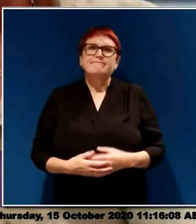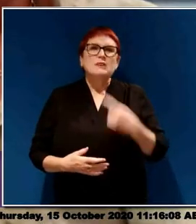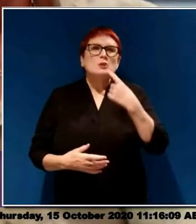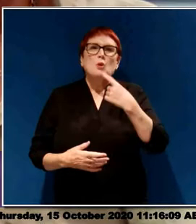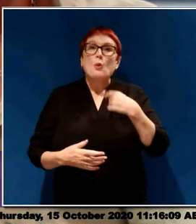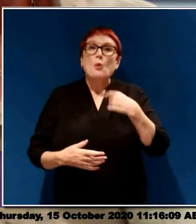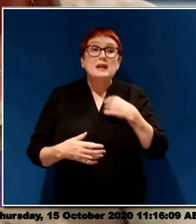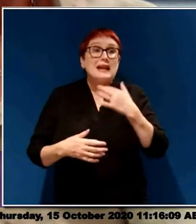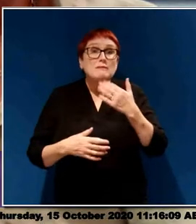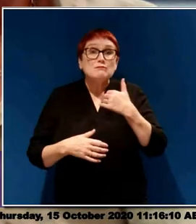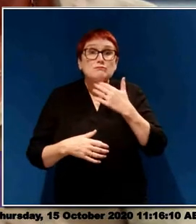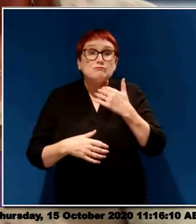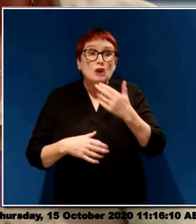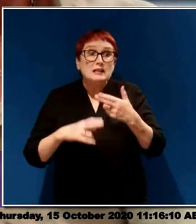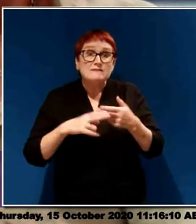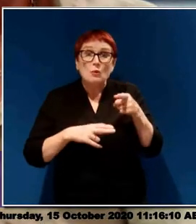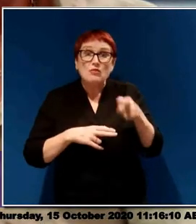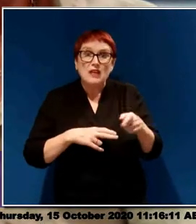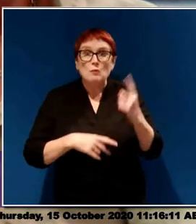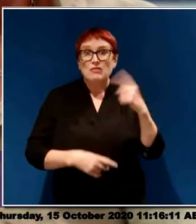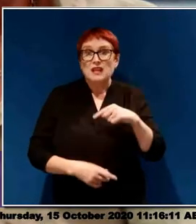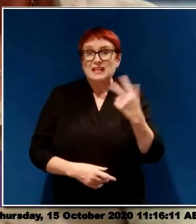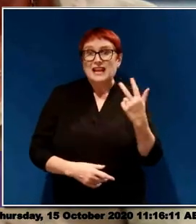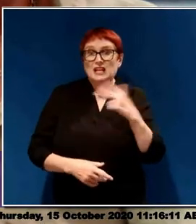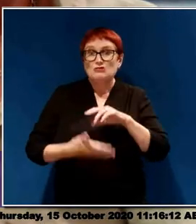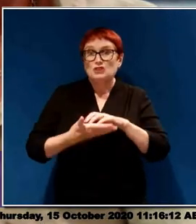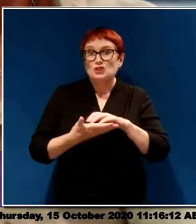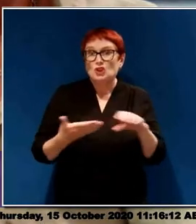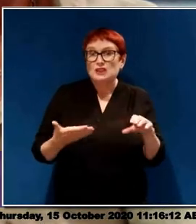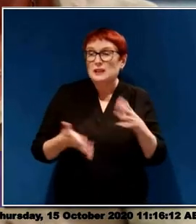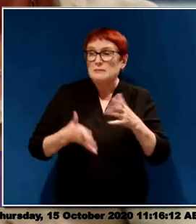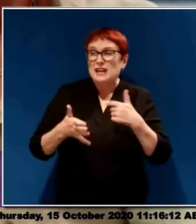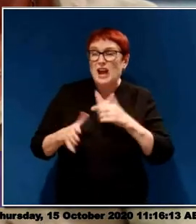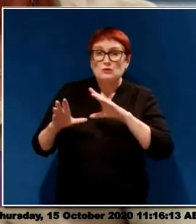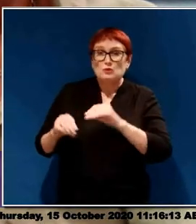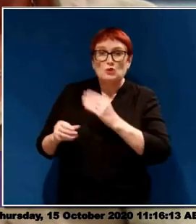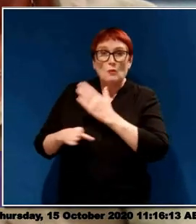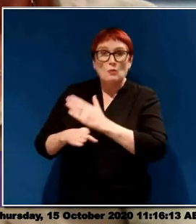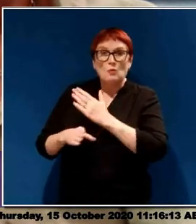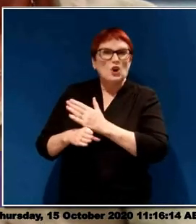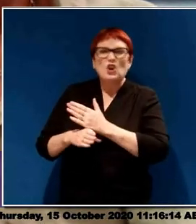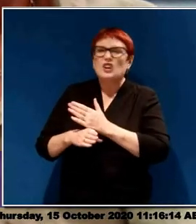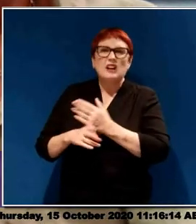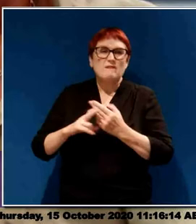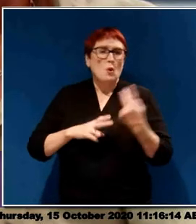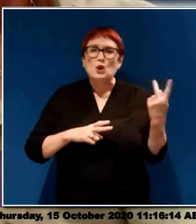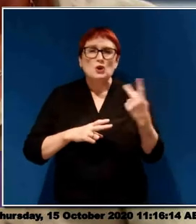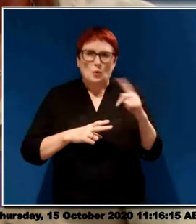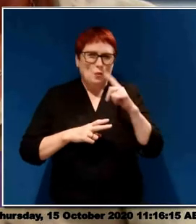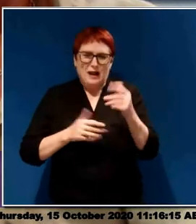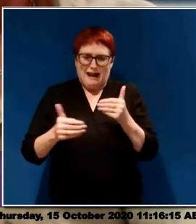so it wasn't financially viable for us to do that, and I figured if the teachers couldn't teach Jack or get Jack to do schoolwork,